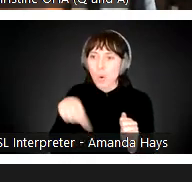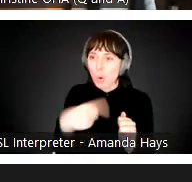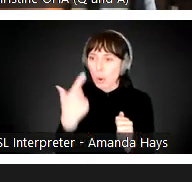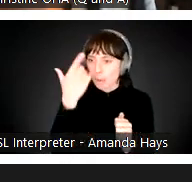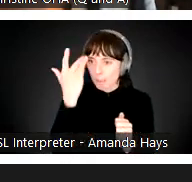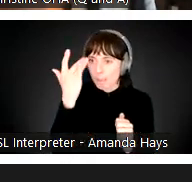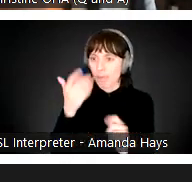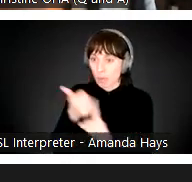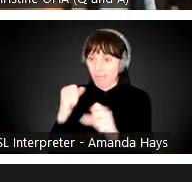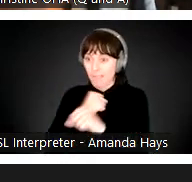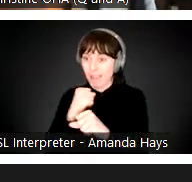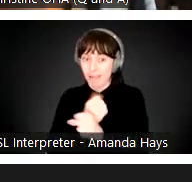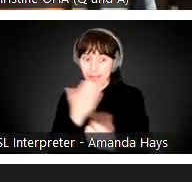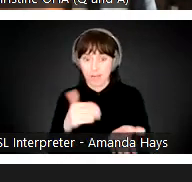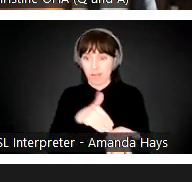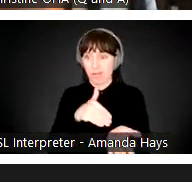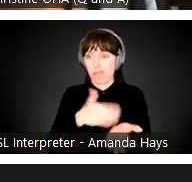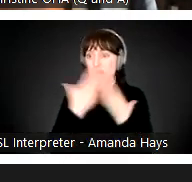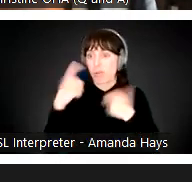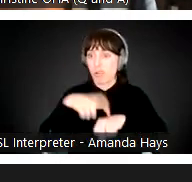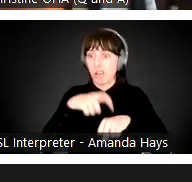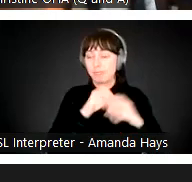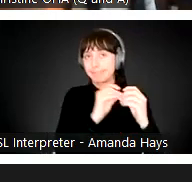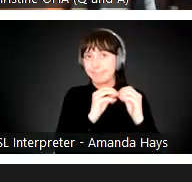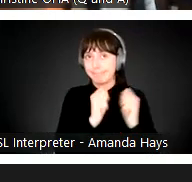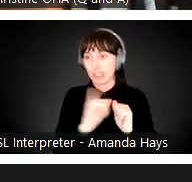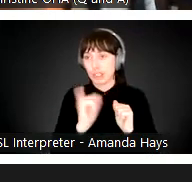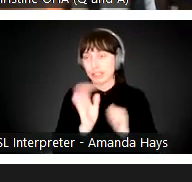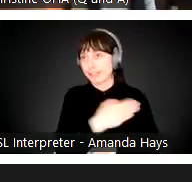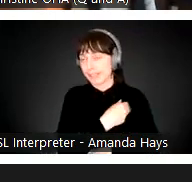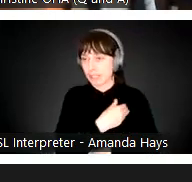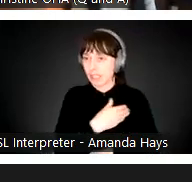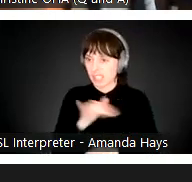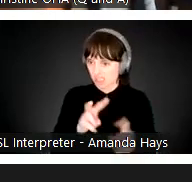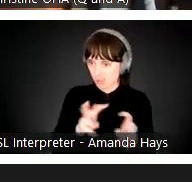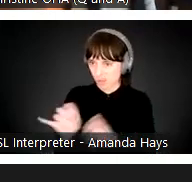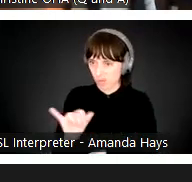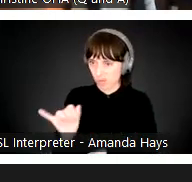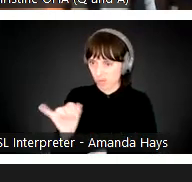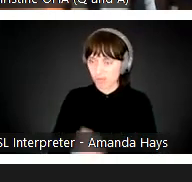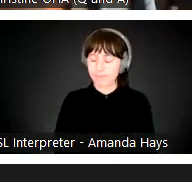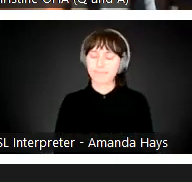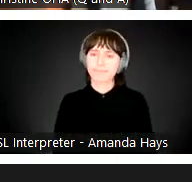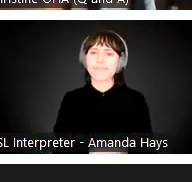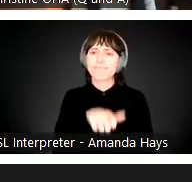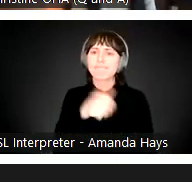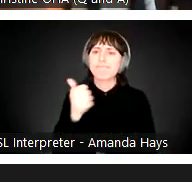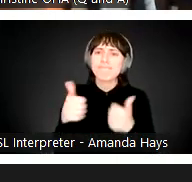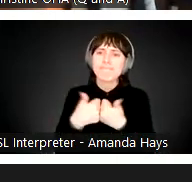time to deal with the insurance companies and that might be an issue. So, I do think that the other challenge with our healthcare system, particularly in